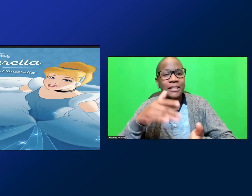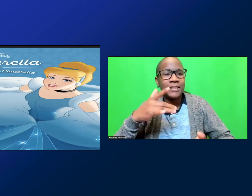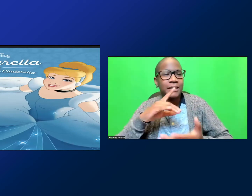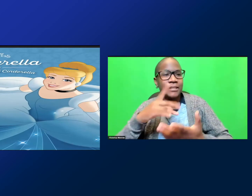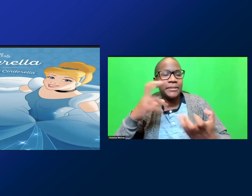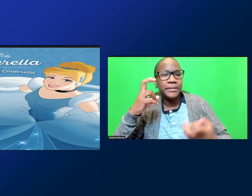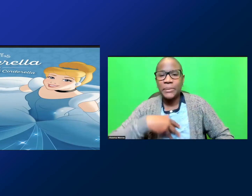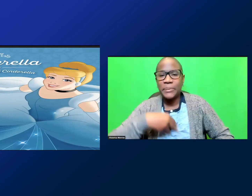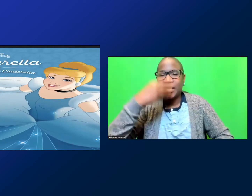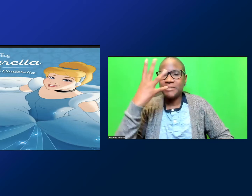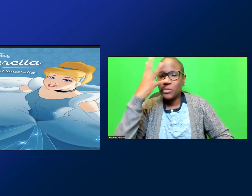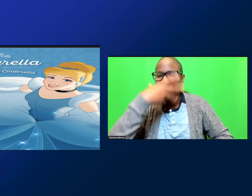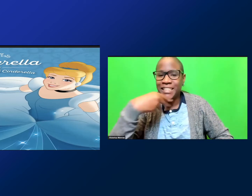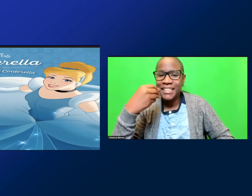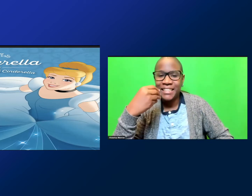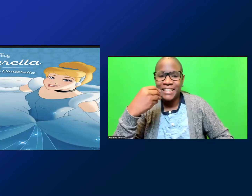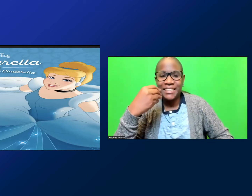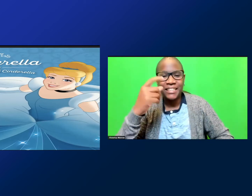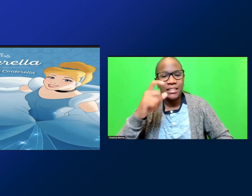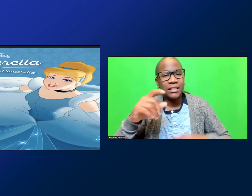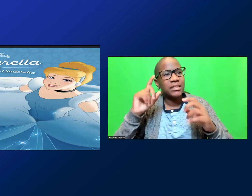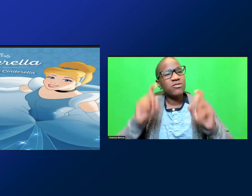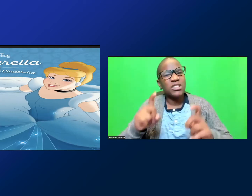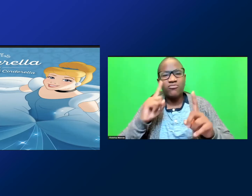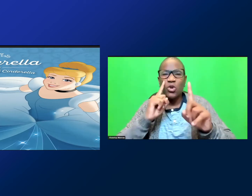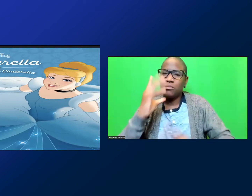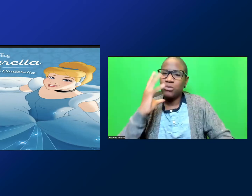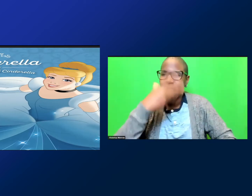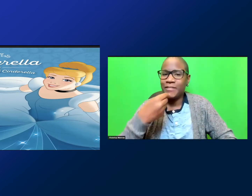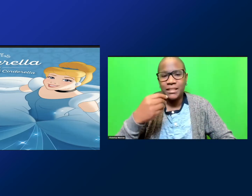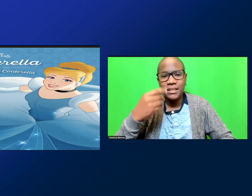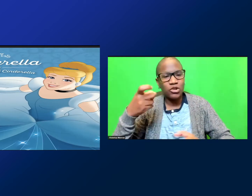and these hidden messages are being consumed and emulated by our children they're stressing the